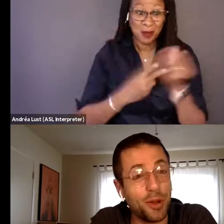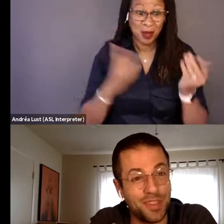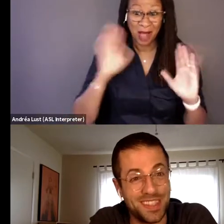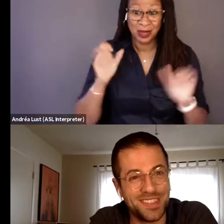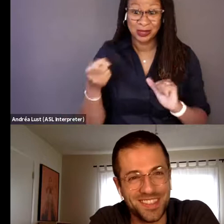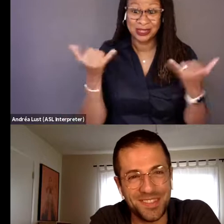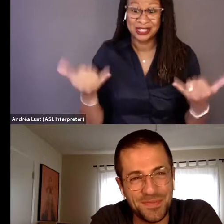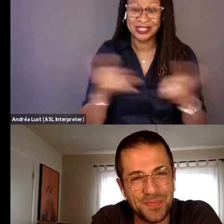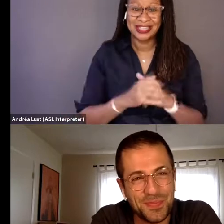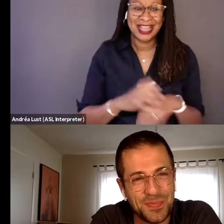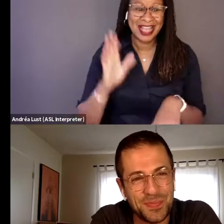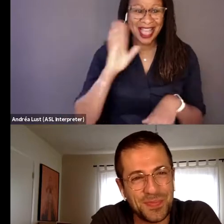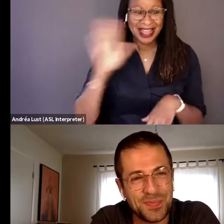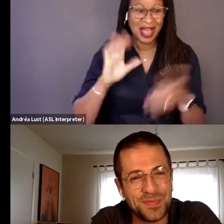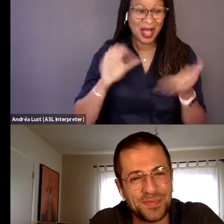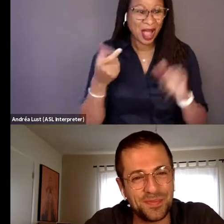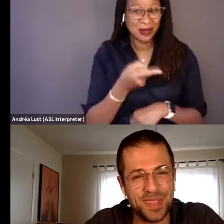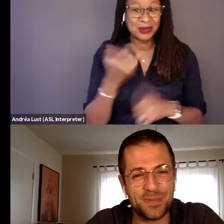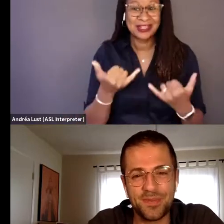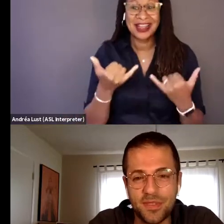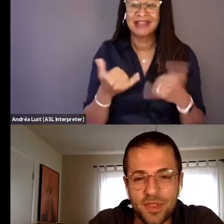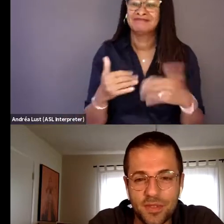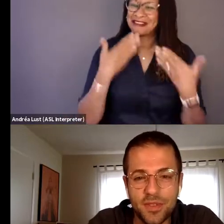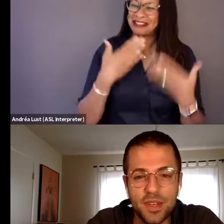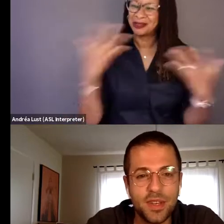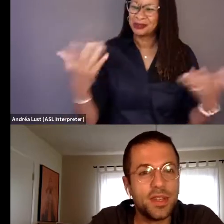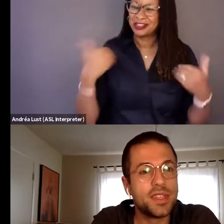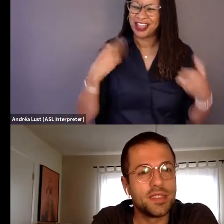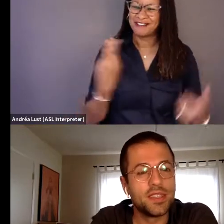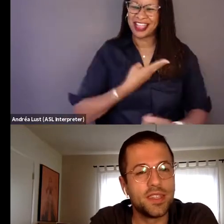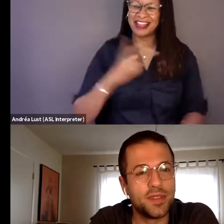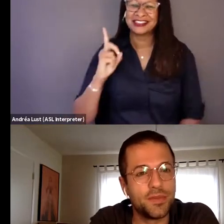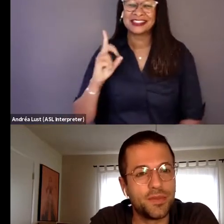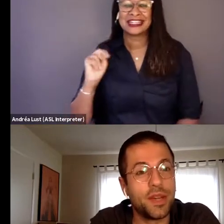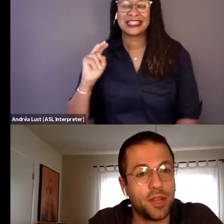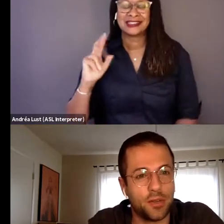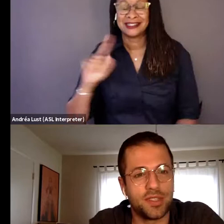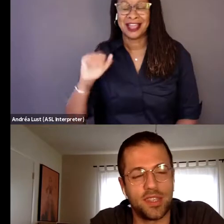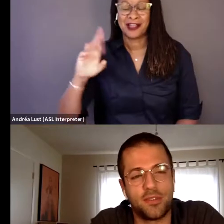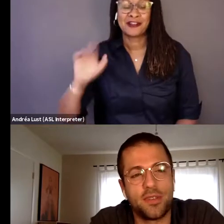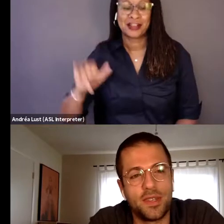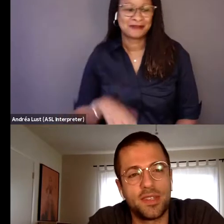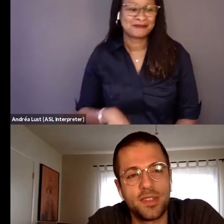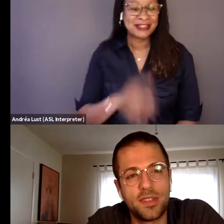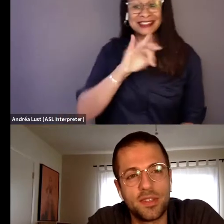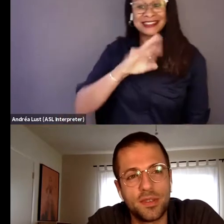Hi, Inkoo, thank you so much for having us. Wonderful to be here. Yeah, likewise, thank you for having me.